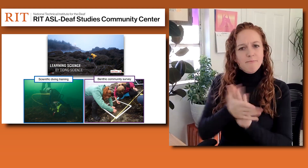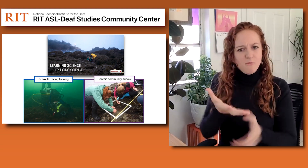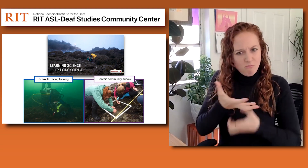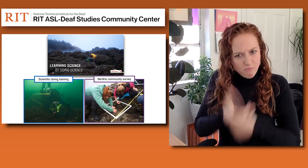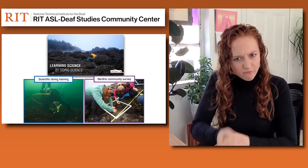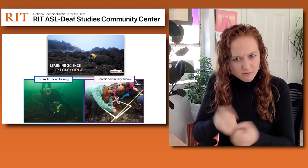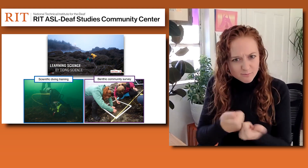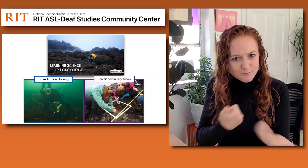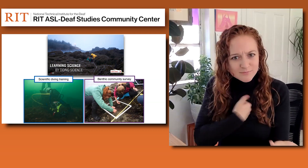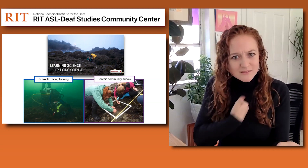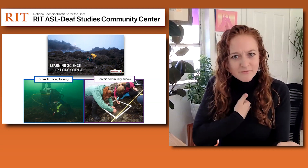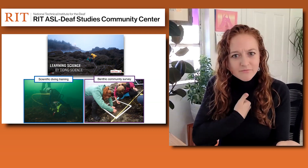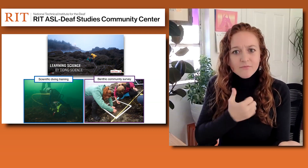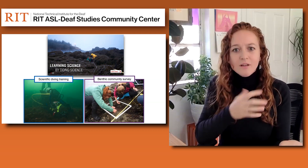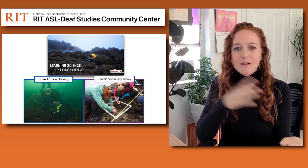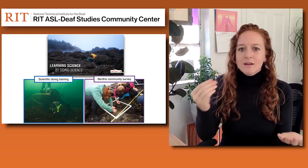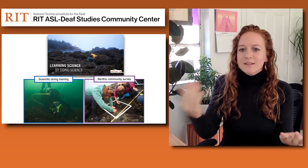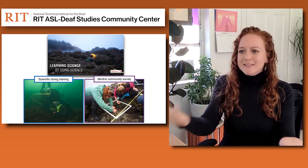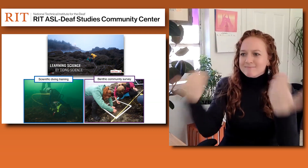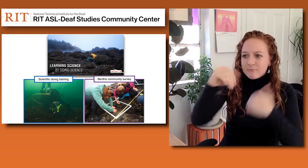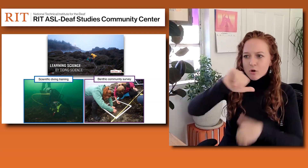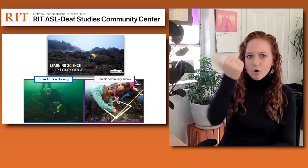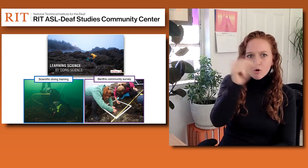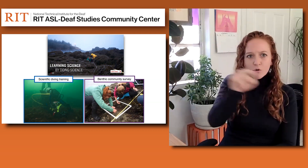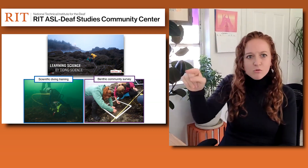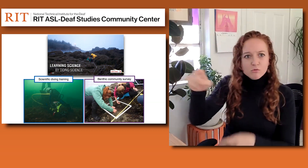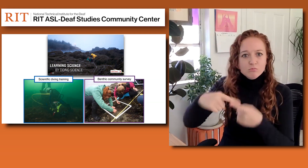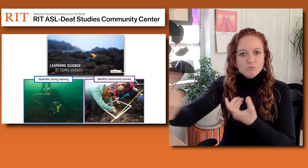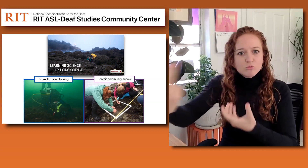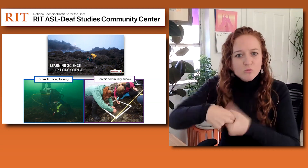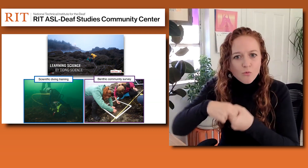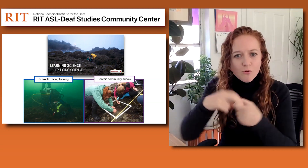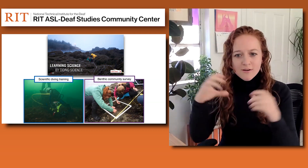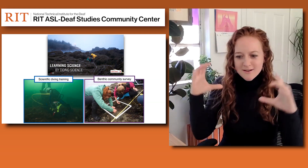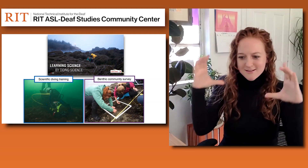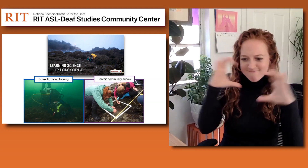who doesn't speak, who does not hear, and I found a newfound confidence in myself